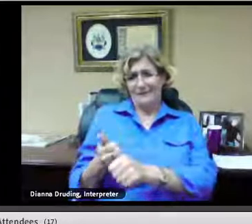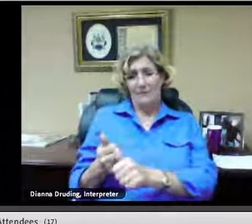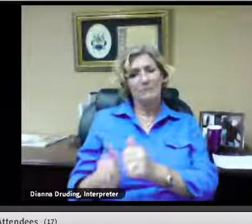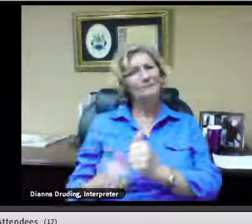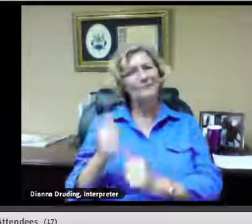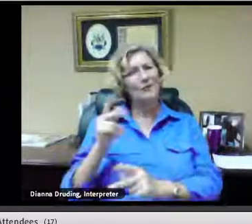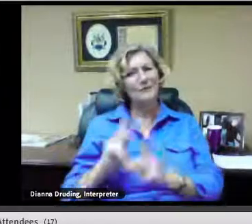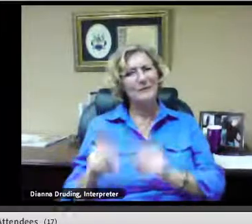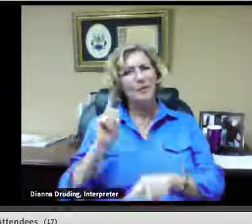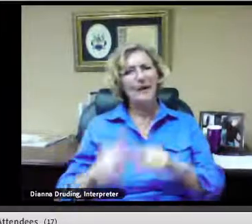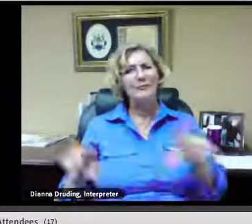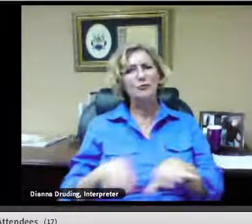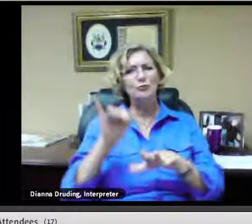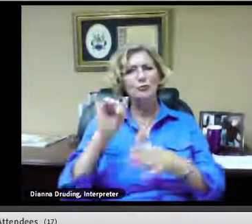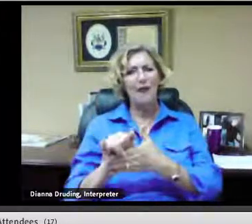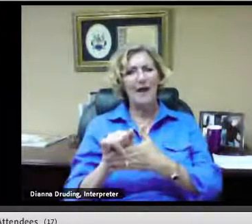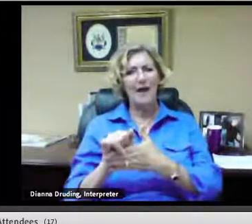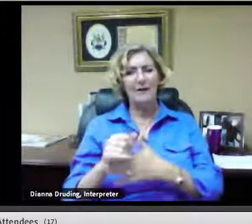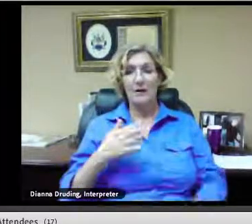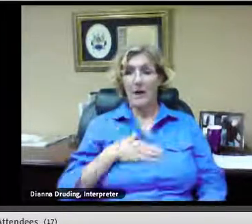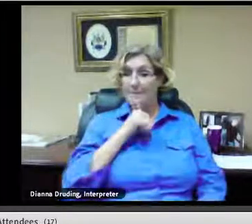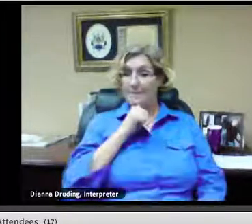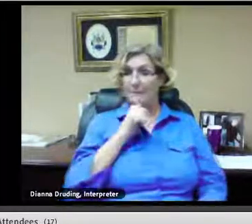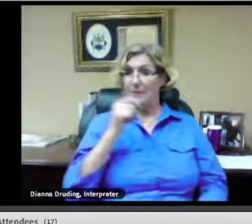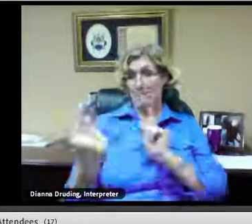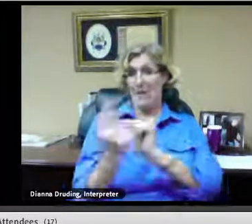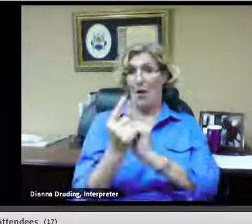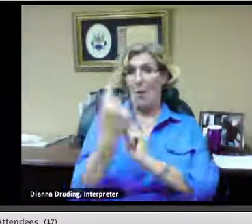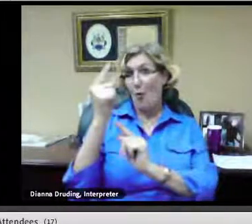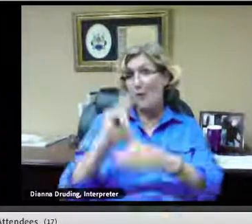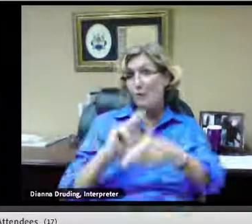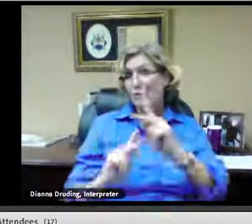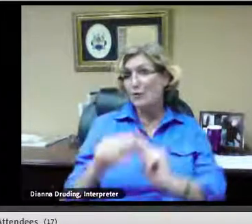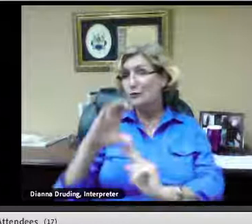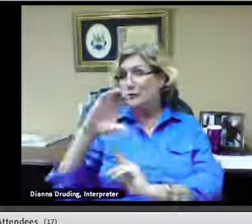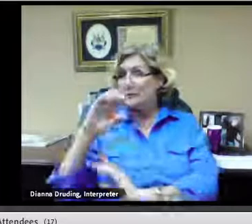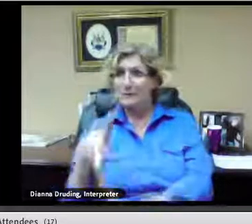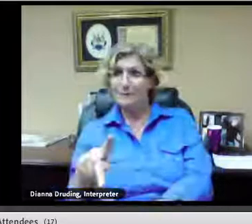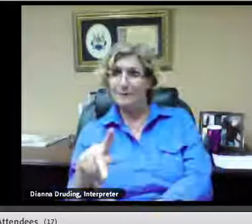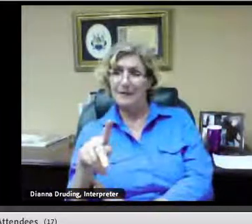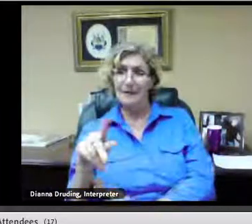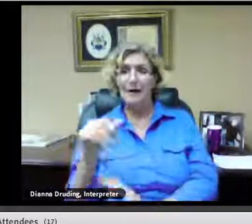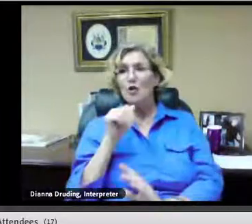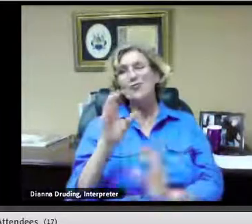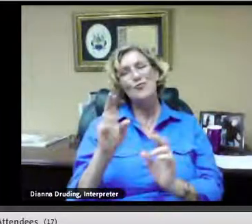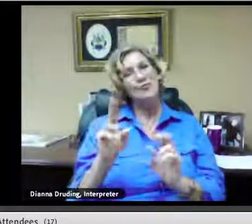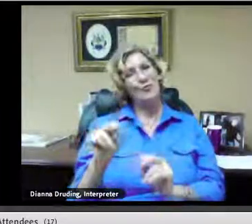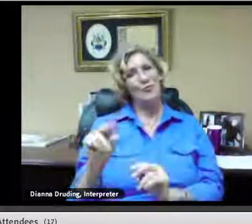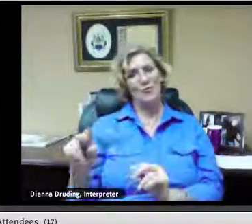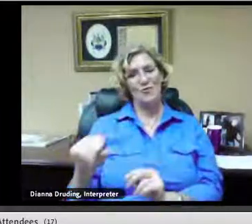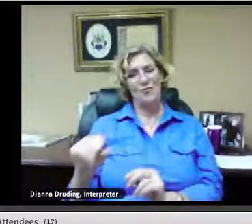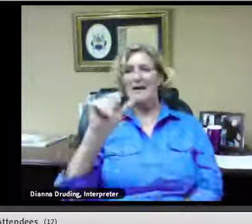No. That's stereotyping again. So he's, you know, he has a great sense of humor and actually likes to mess with people without disabilities,